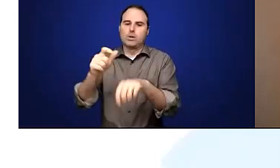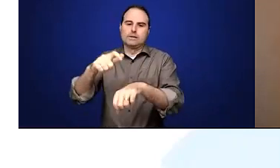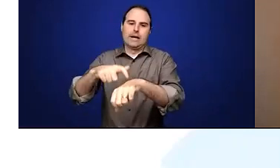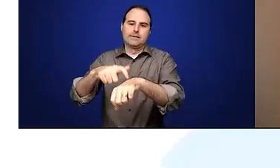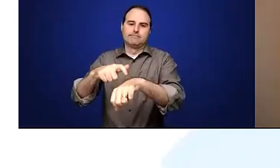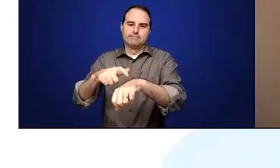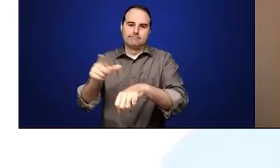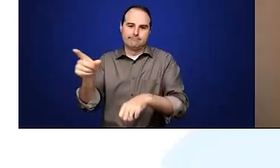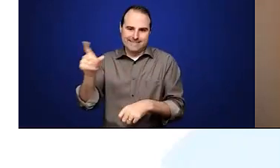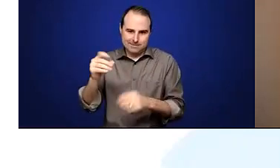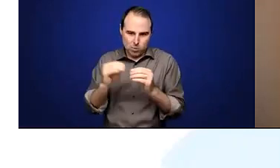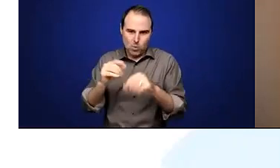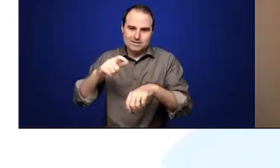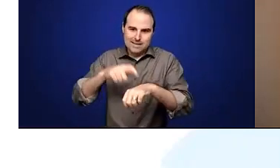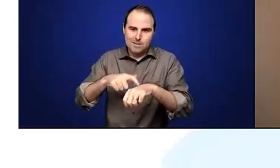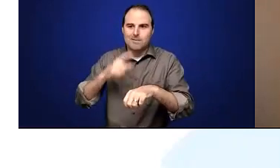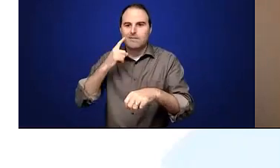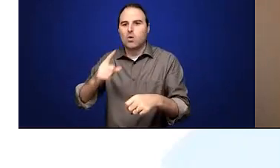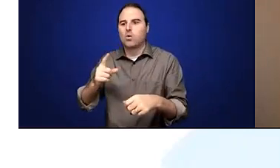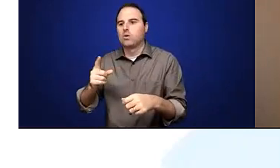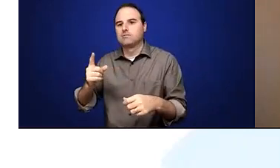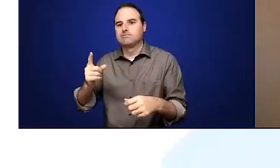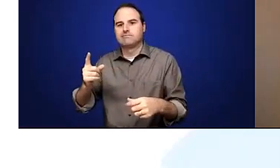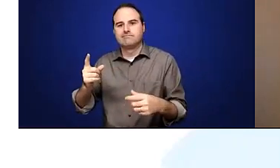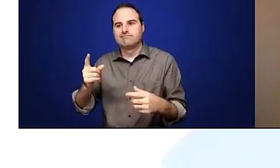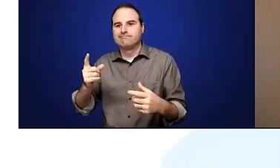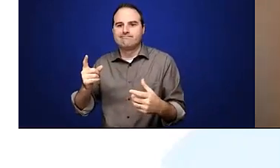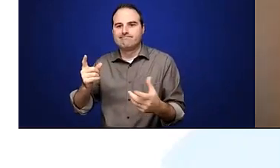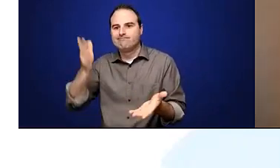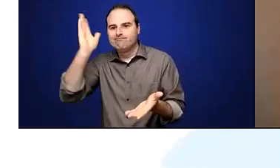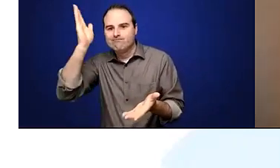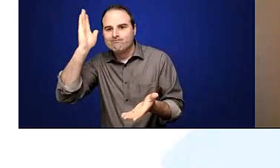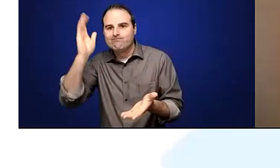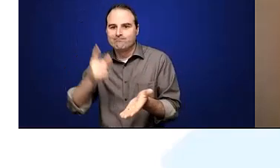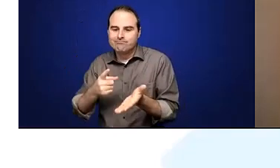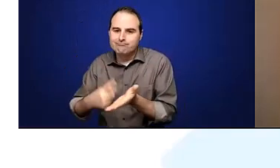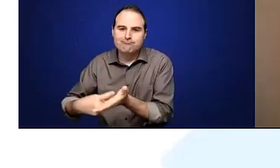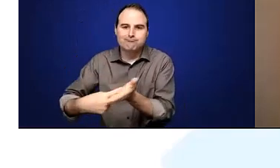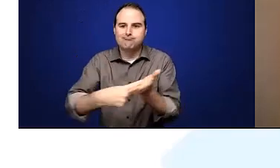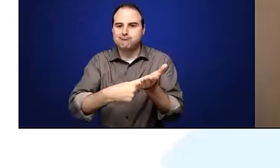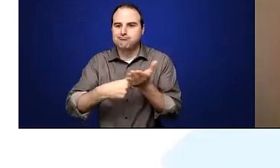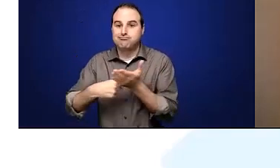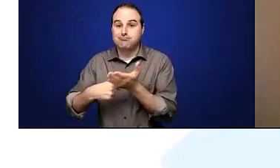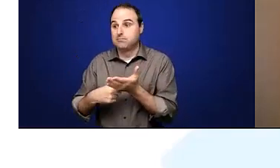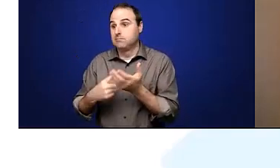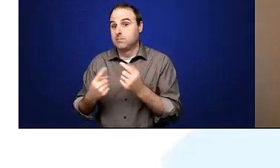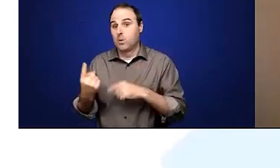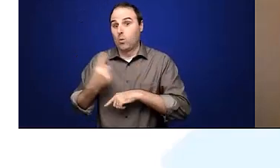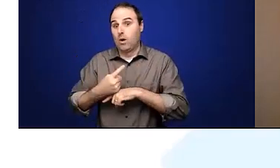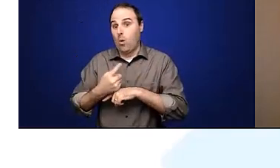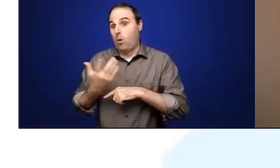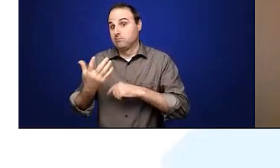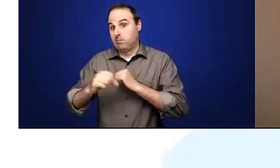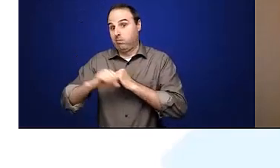that we really wanted to focus on. So having more time, whether that be over one or two days,